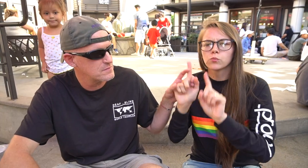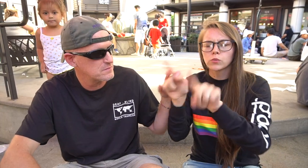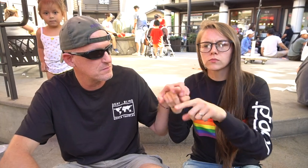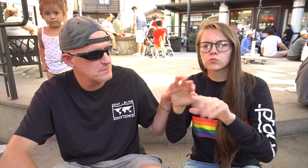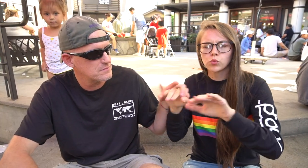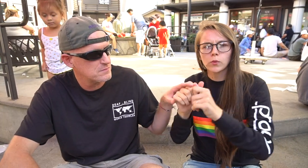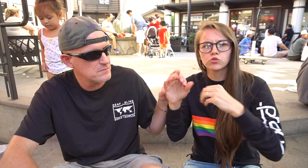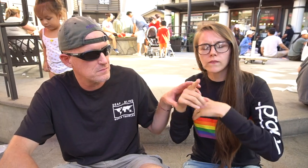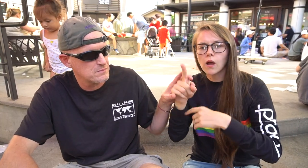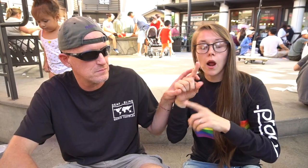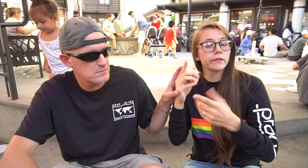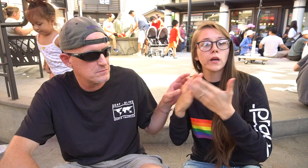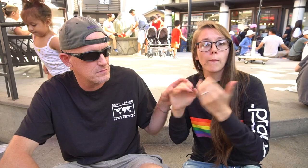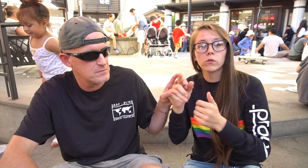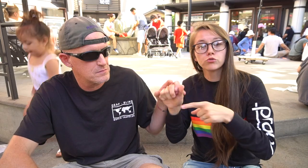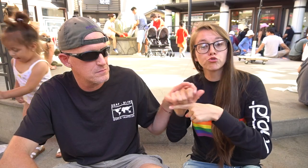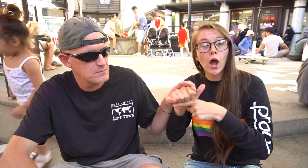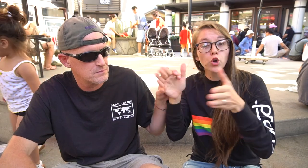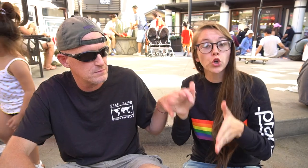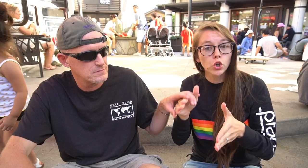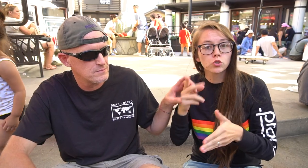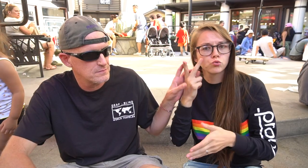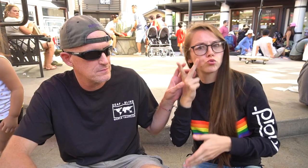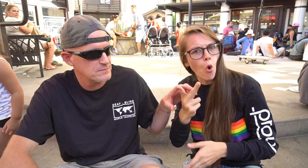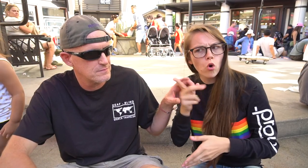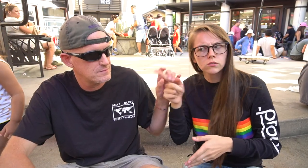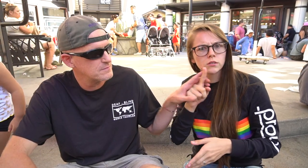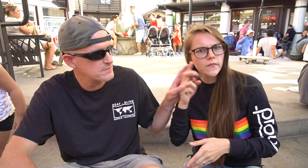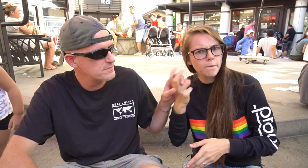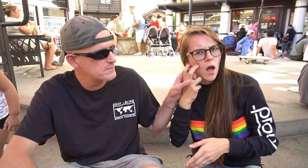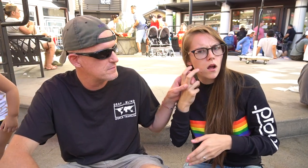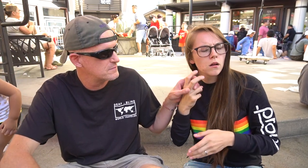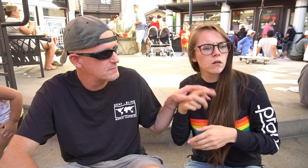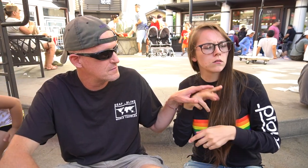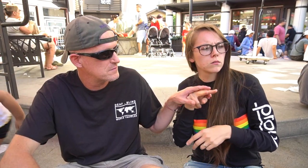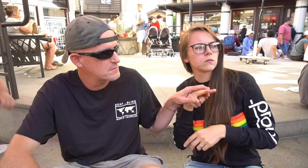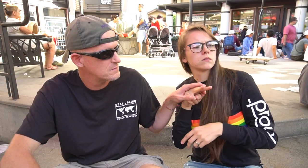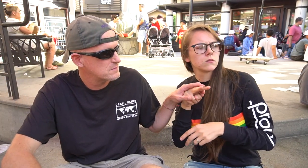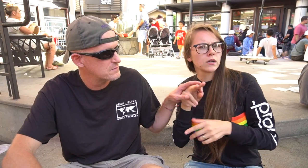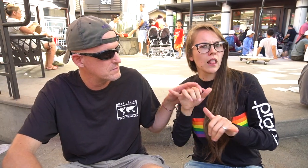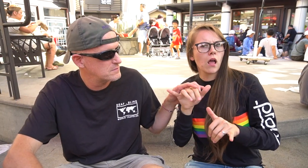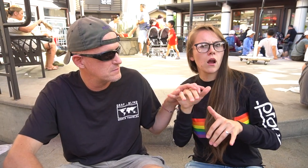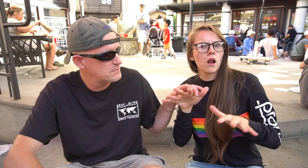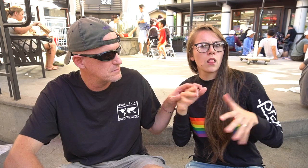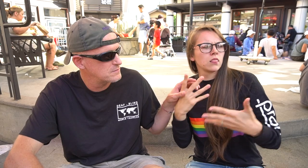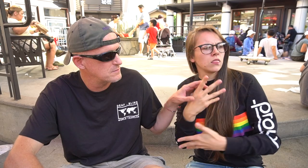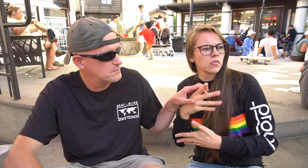We went to go swimming with the dolphins Somehow, the dolphin trainer noticed something about Kevin that he's DeafBlind The trainer was really stunned like that trainer was petrified.